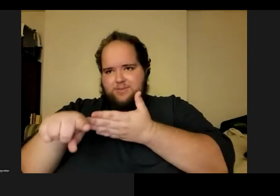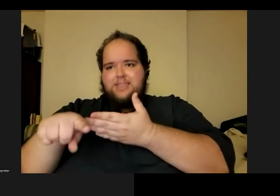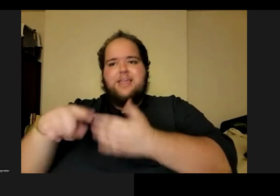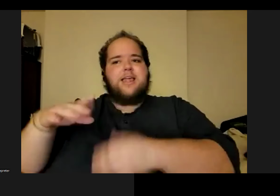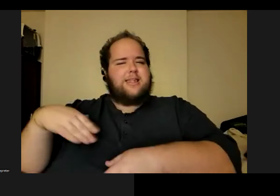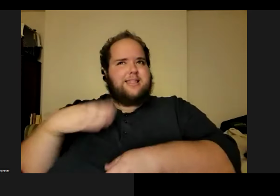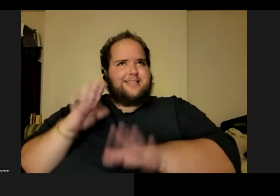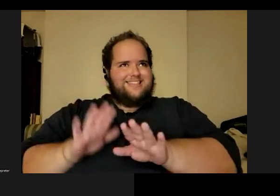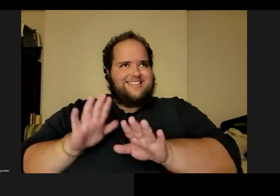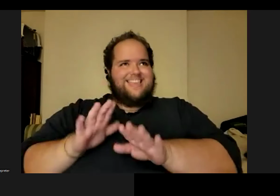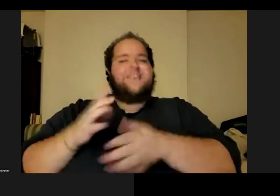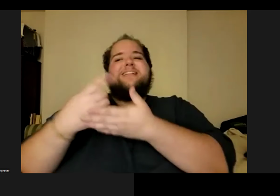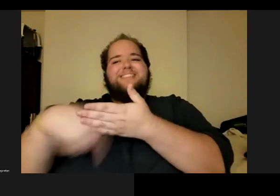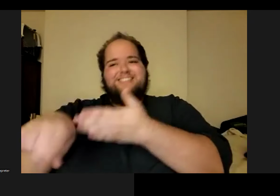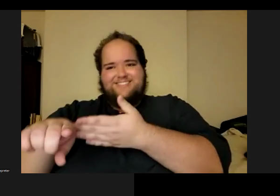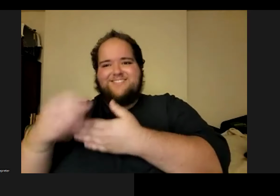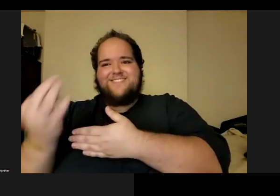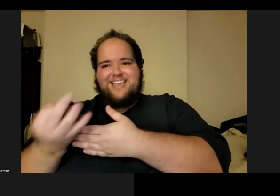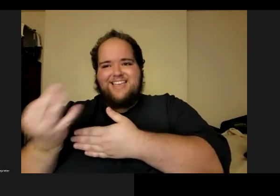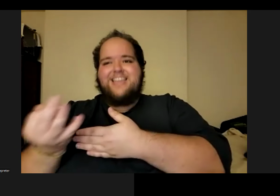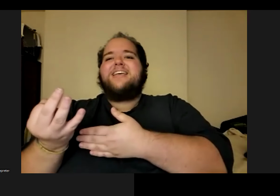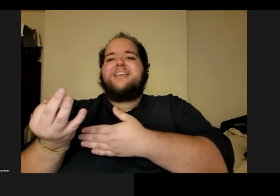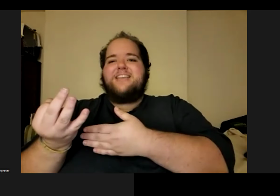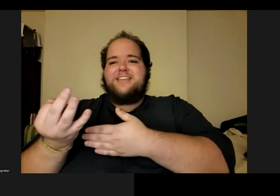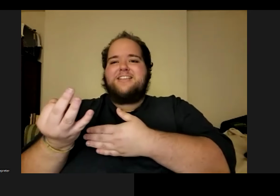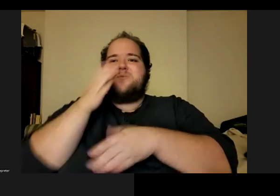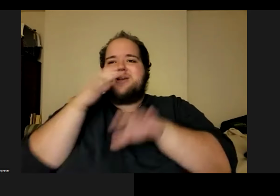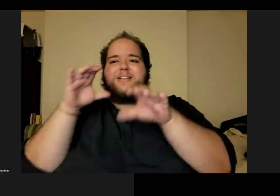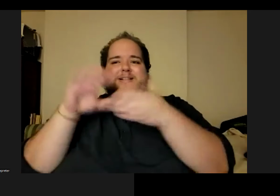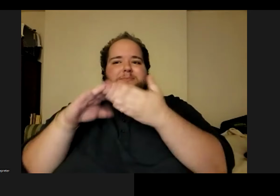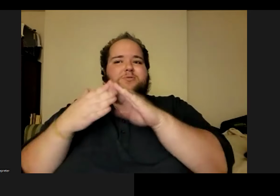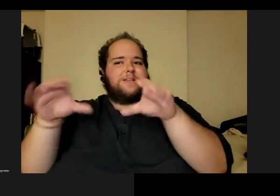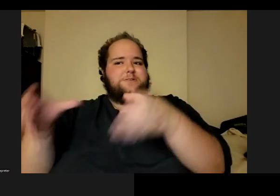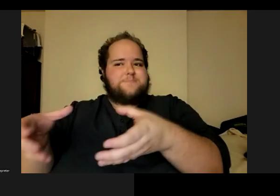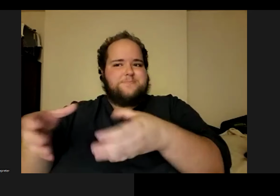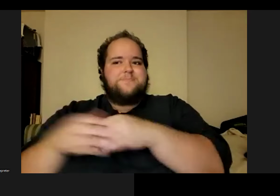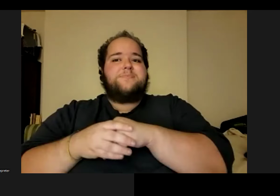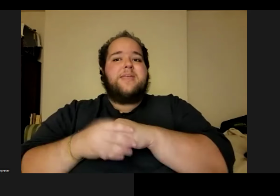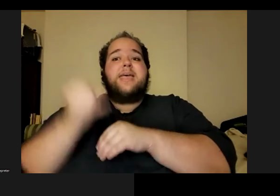And yeah, that should be it for Everybody, if you guys don't have any questions.